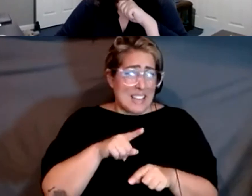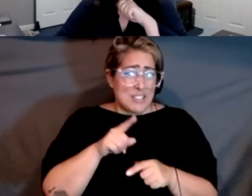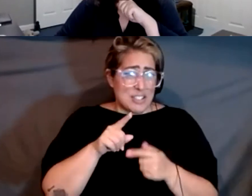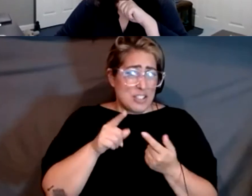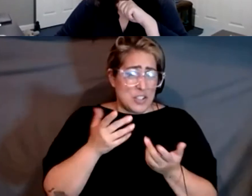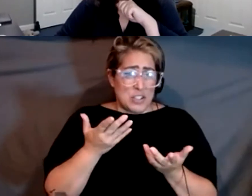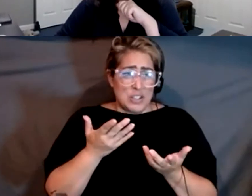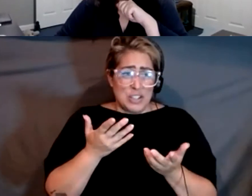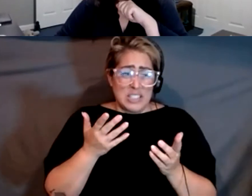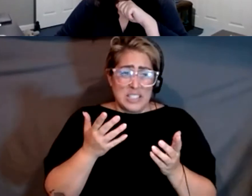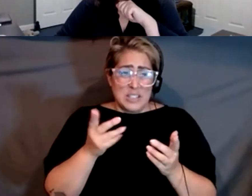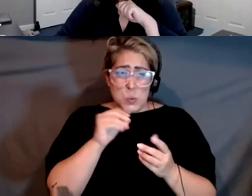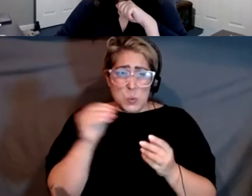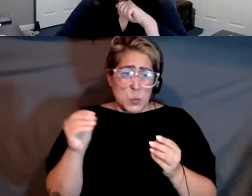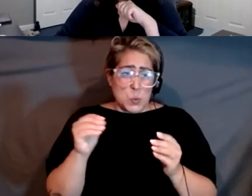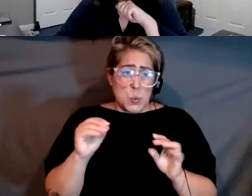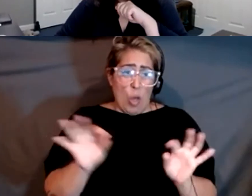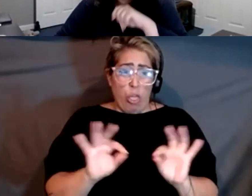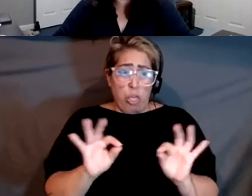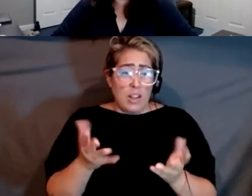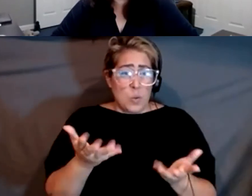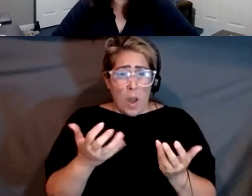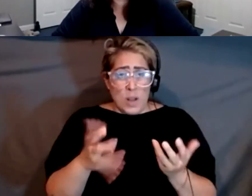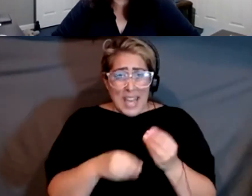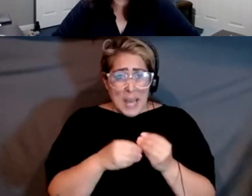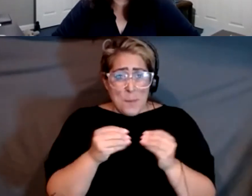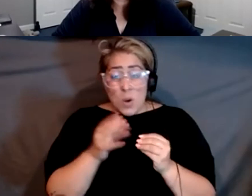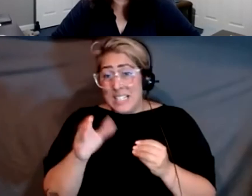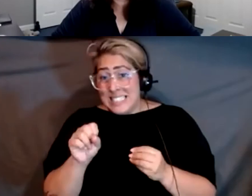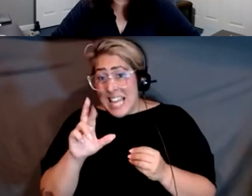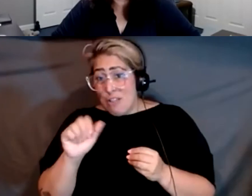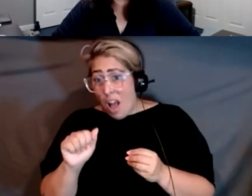Feel free to unmute. Does that answer the question?